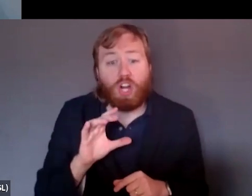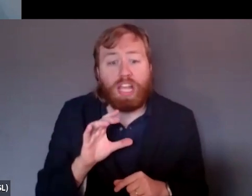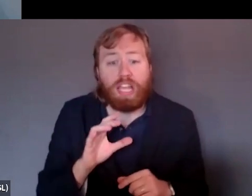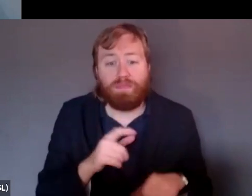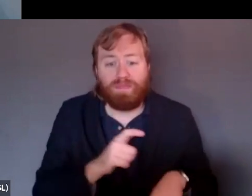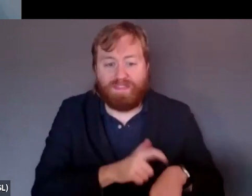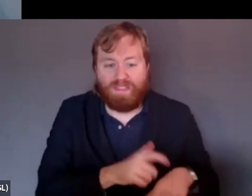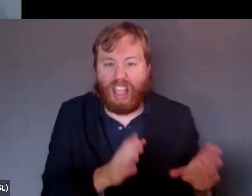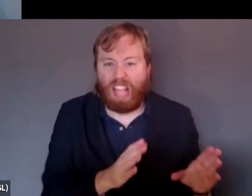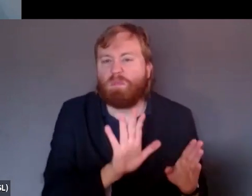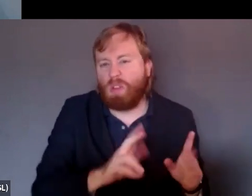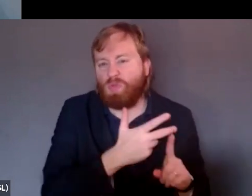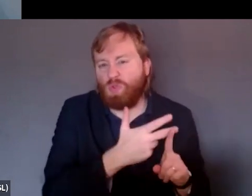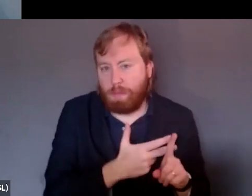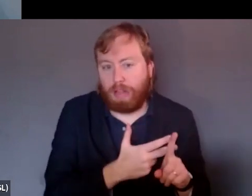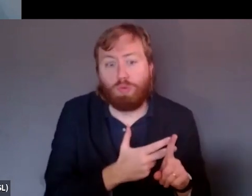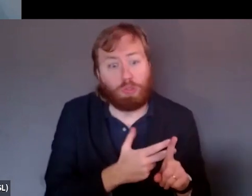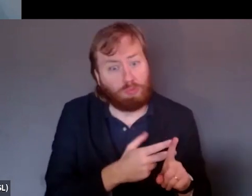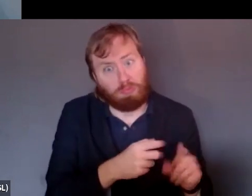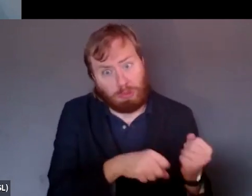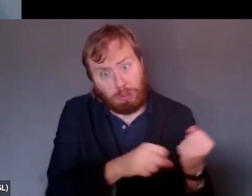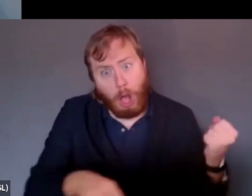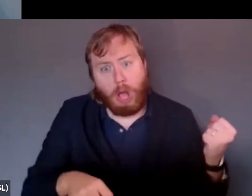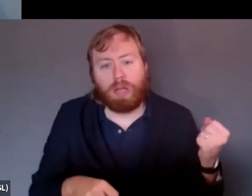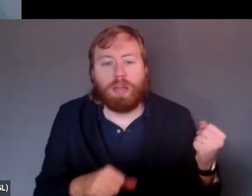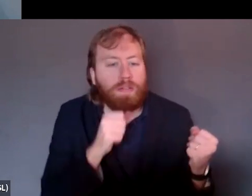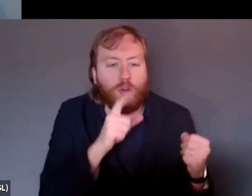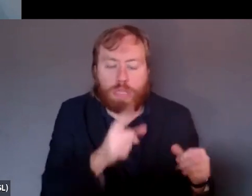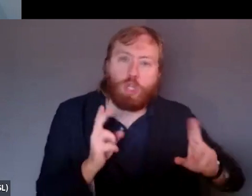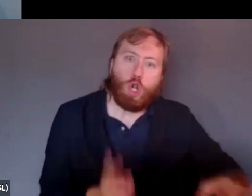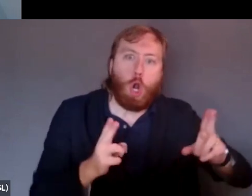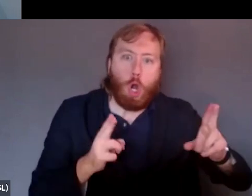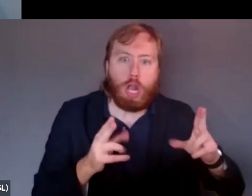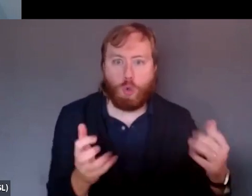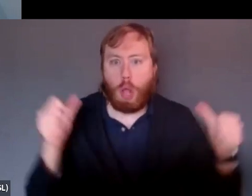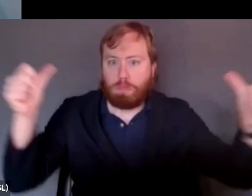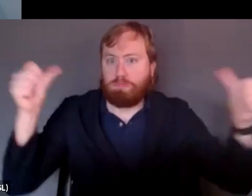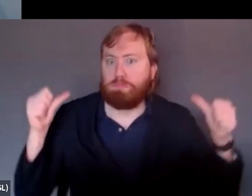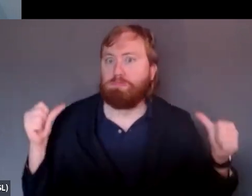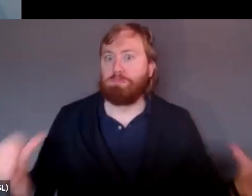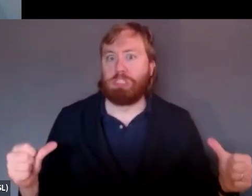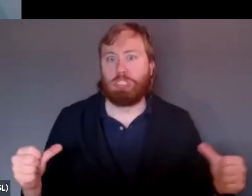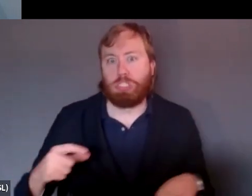They were not in a hurry to get the project launched by a particular date other than meeting Colorado accessibility requirements,